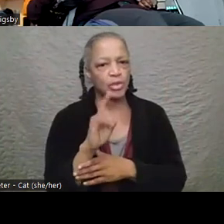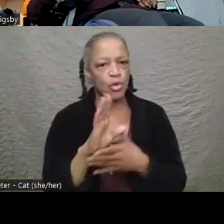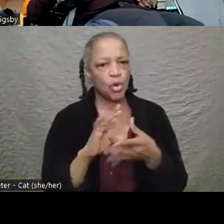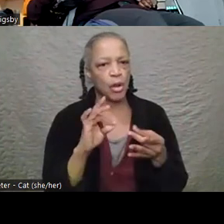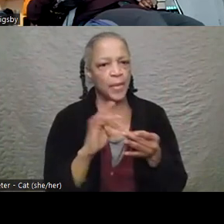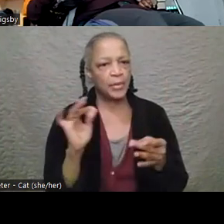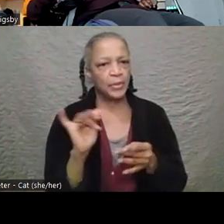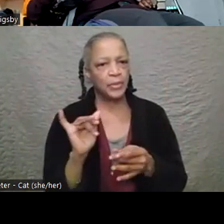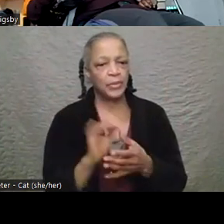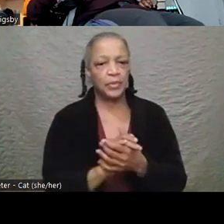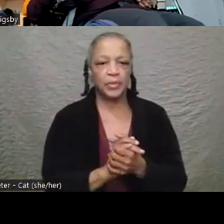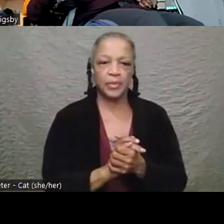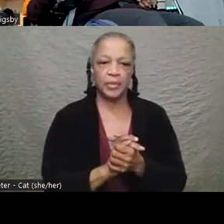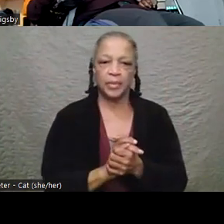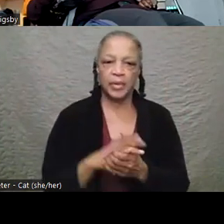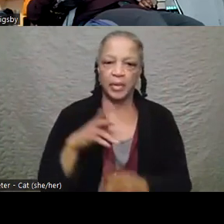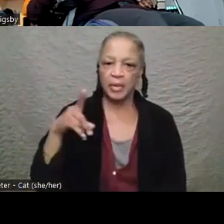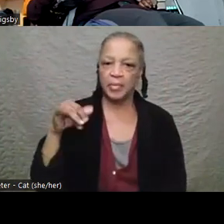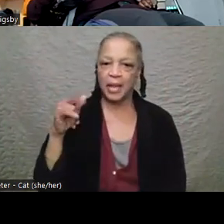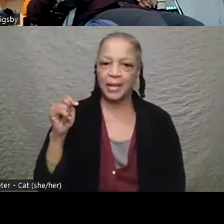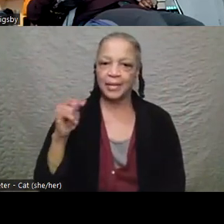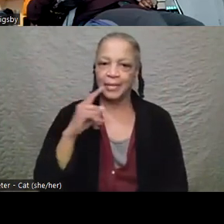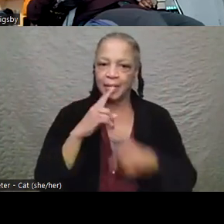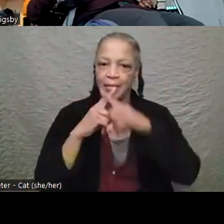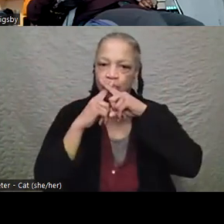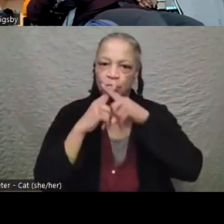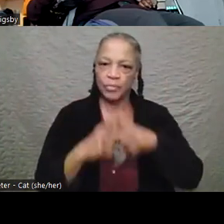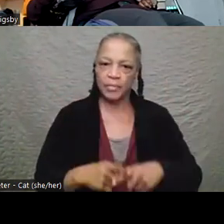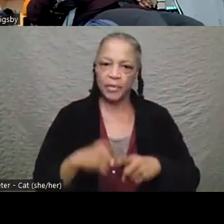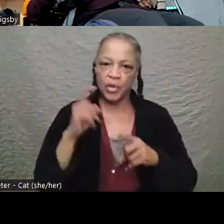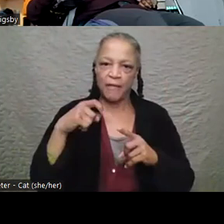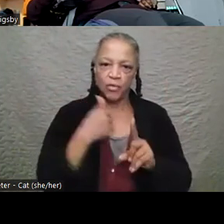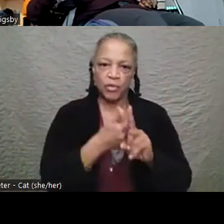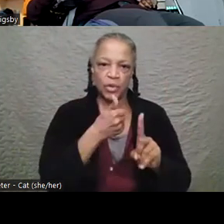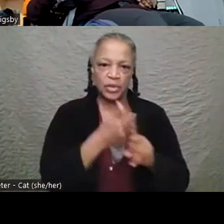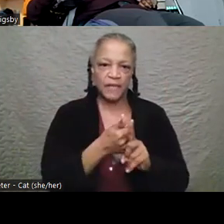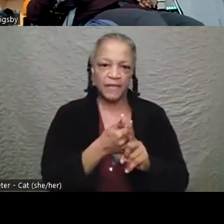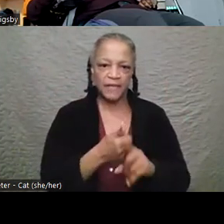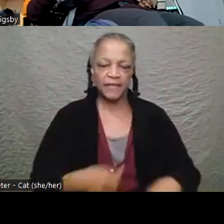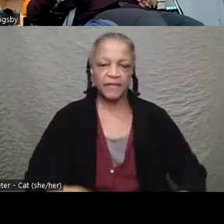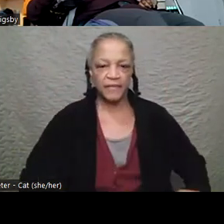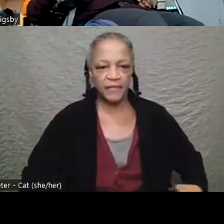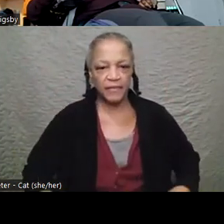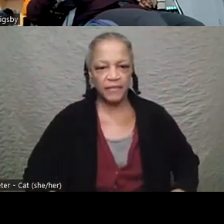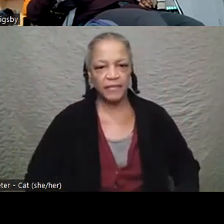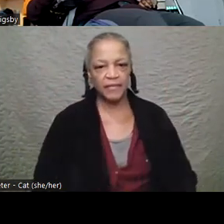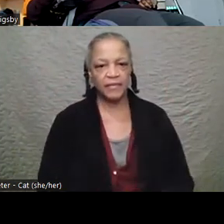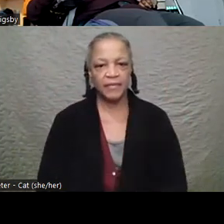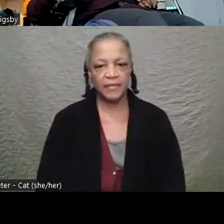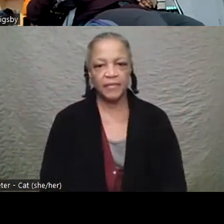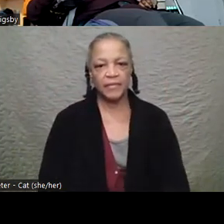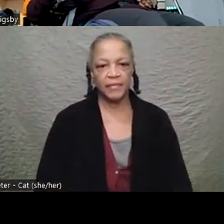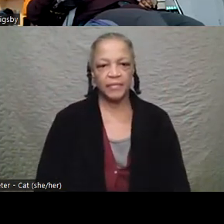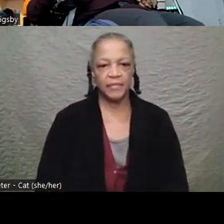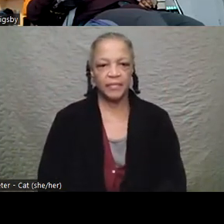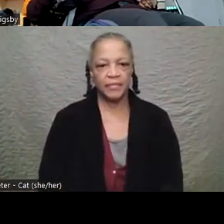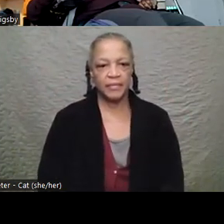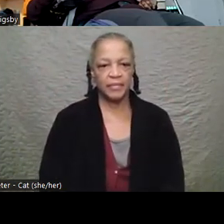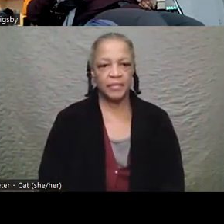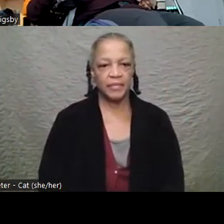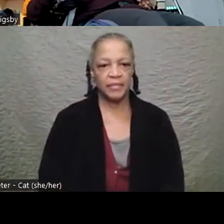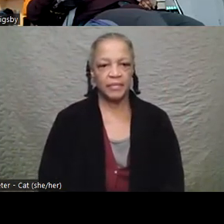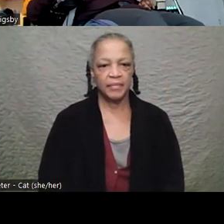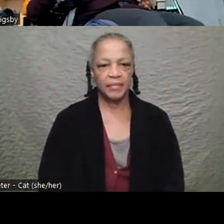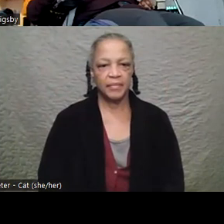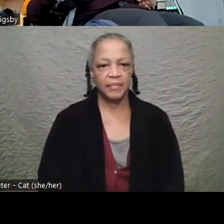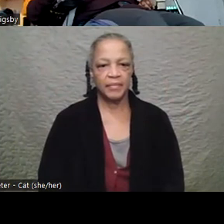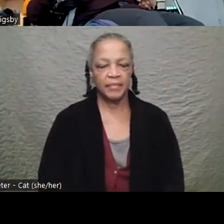It won't let me unmute you . The wonders of zoom.